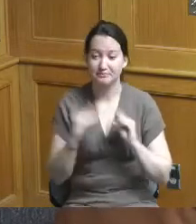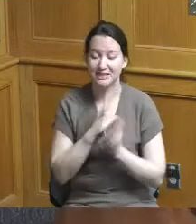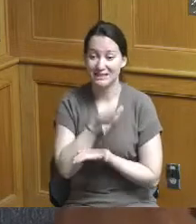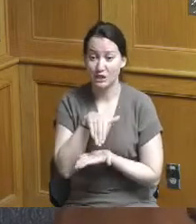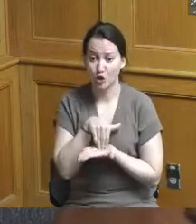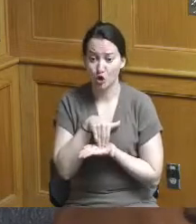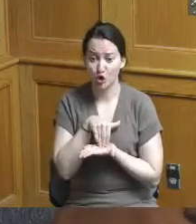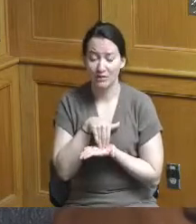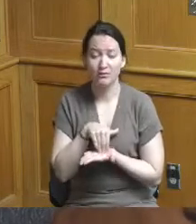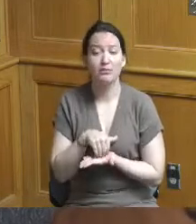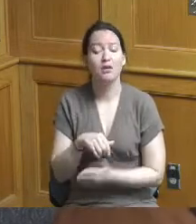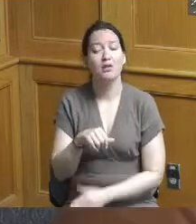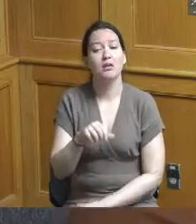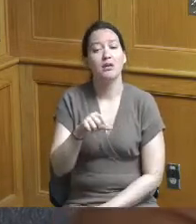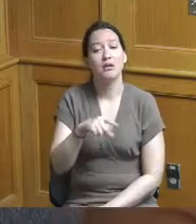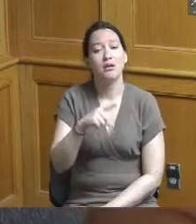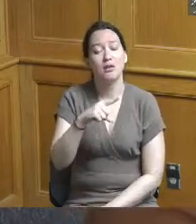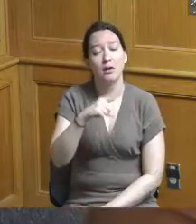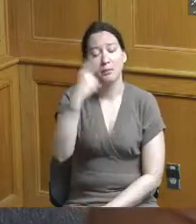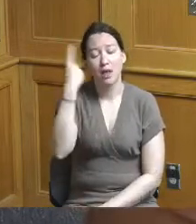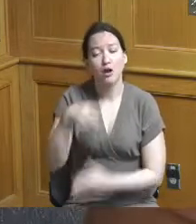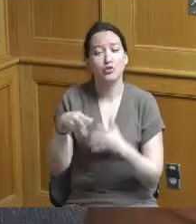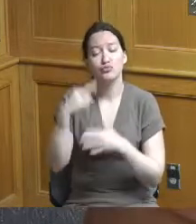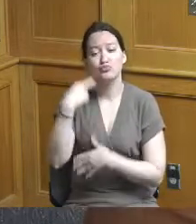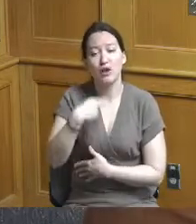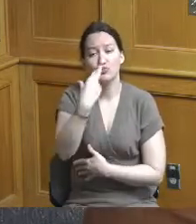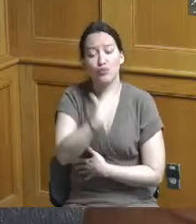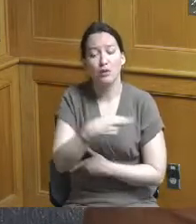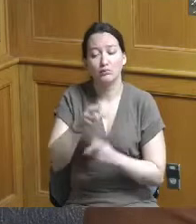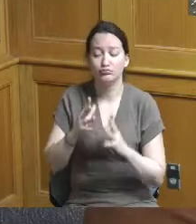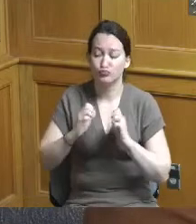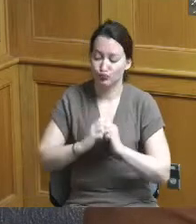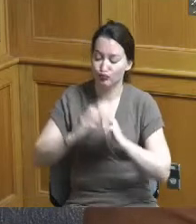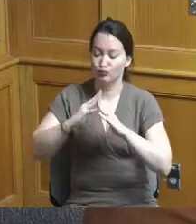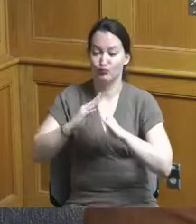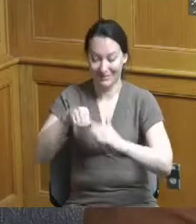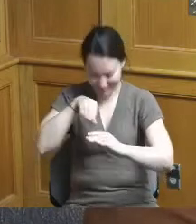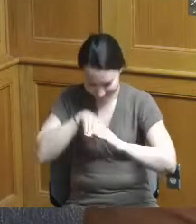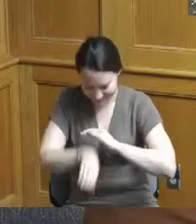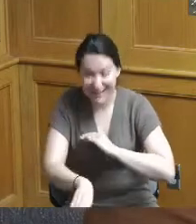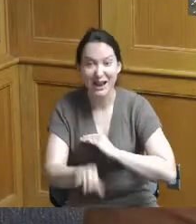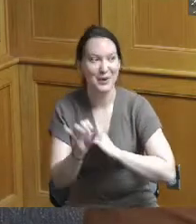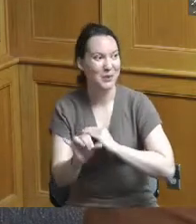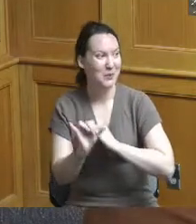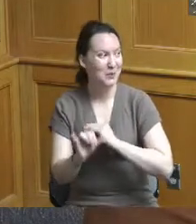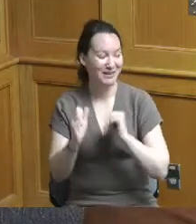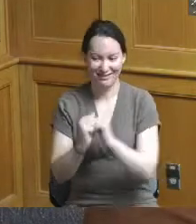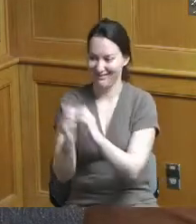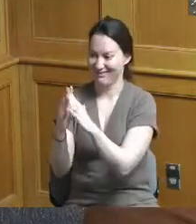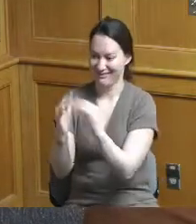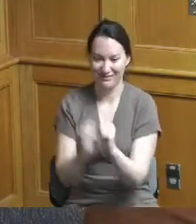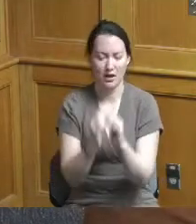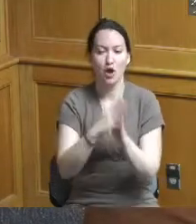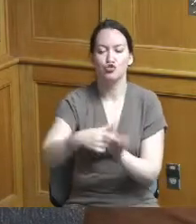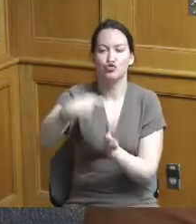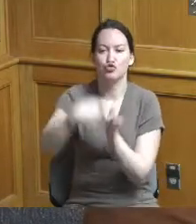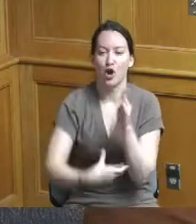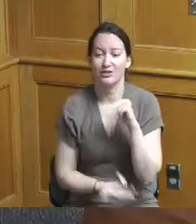where African-American restaurant tours could come inside Convention Center not be charged extra and